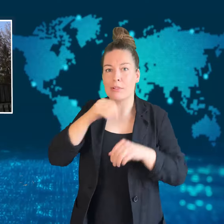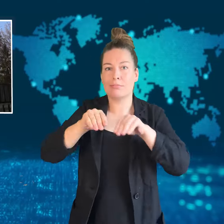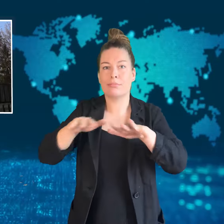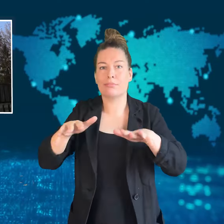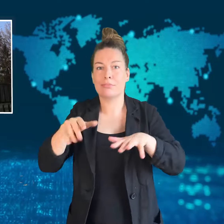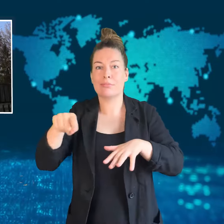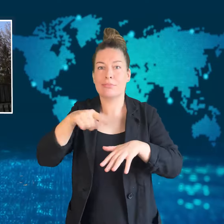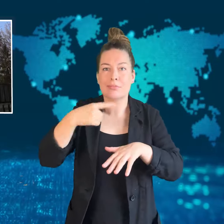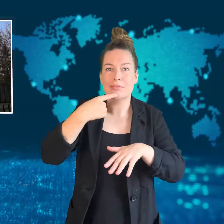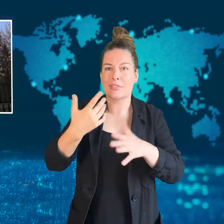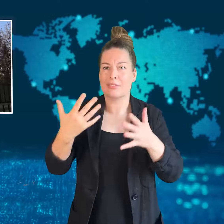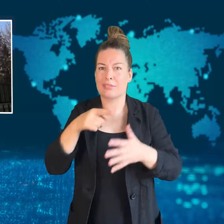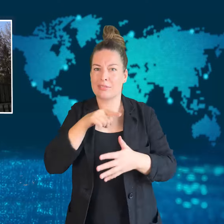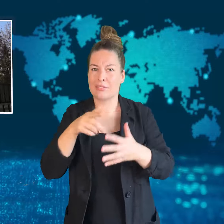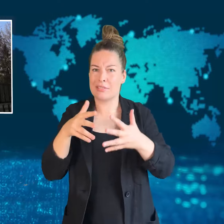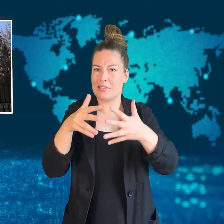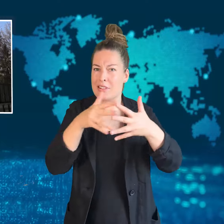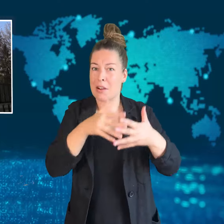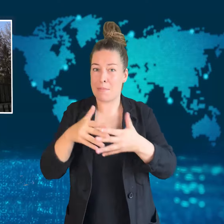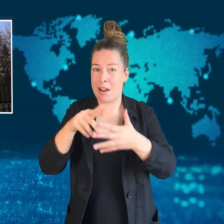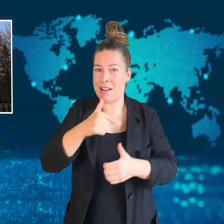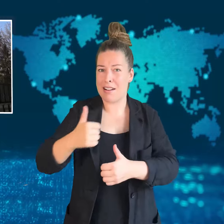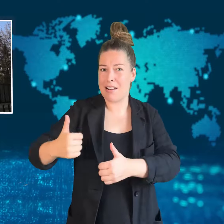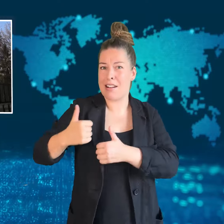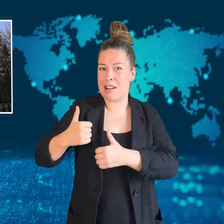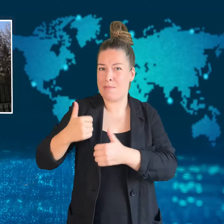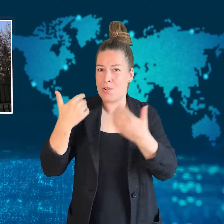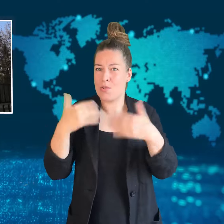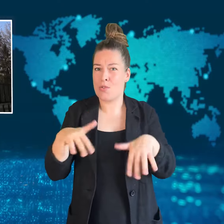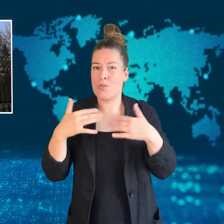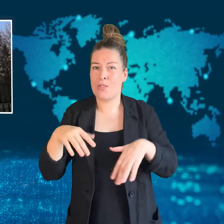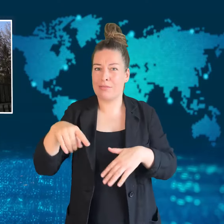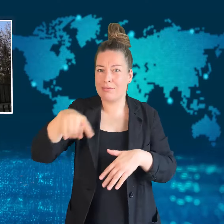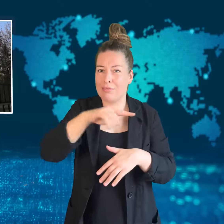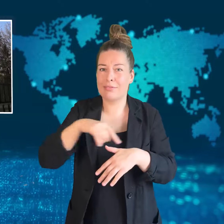It stated "US soldiers who carry the blood of our soldiers